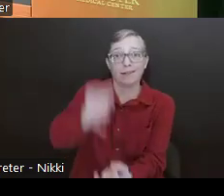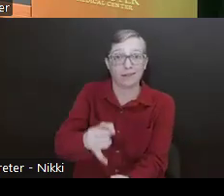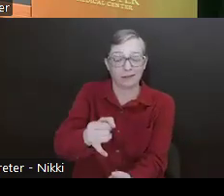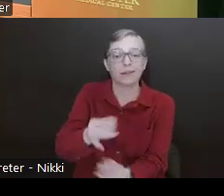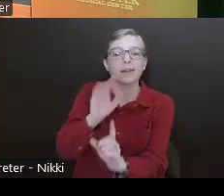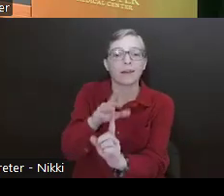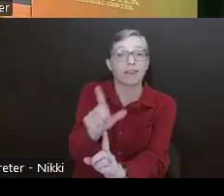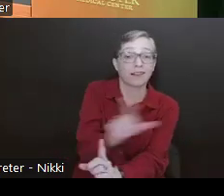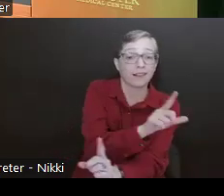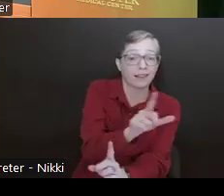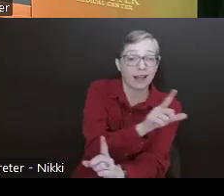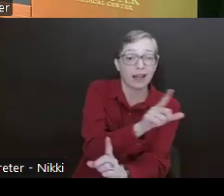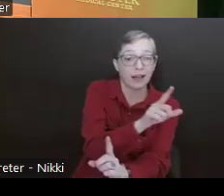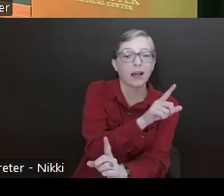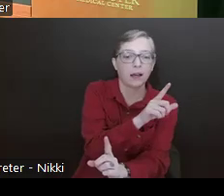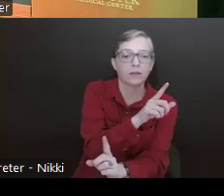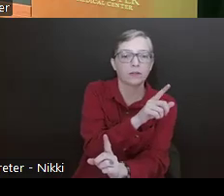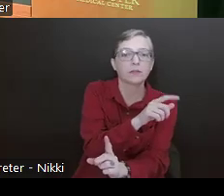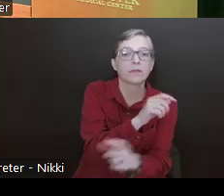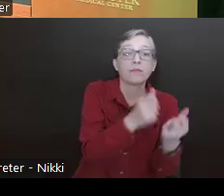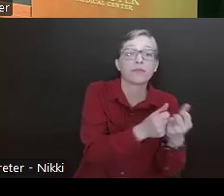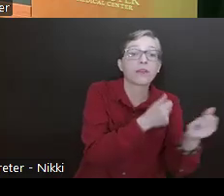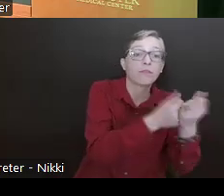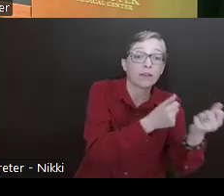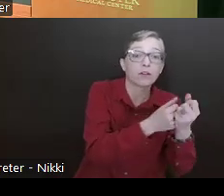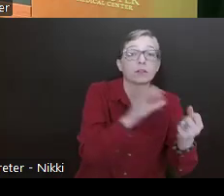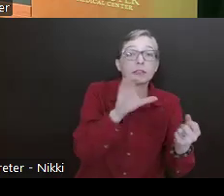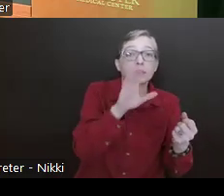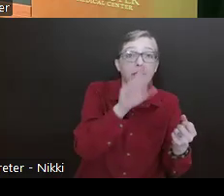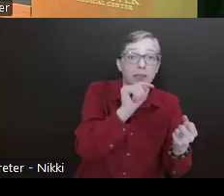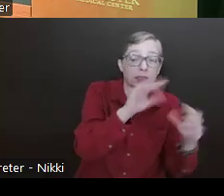the right uh doesn't favor the CBT group it favors the control group and what you can see by looking